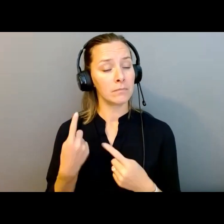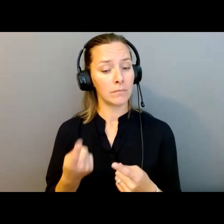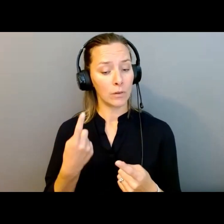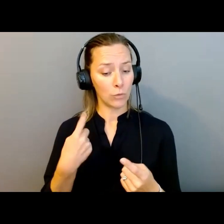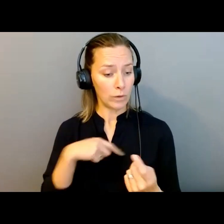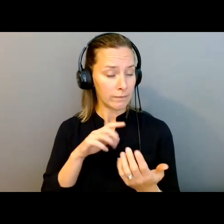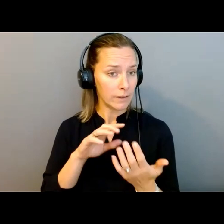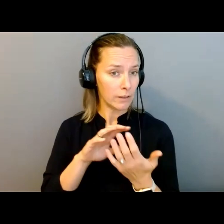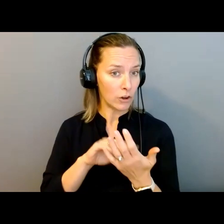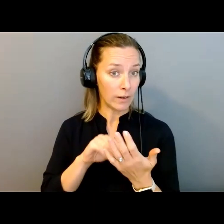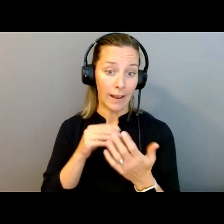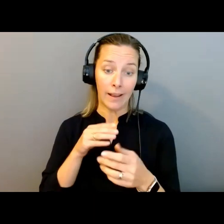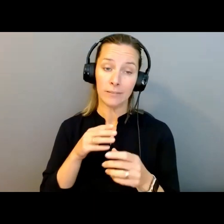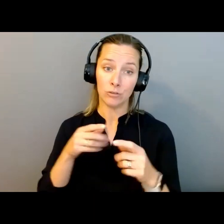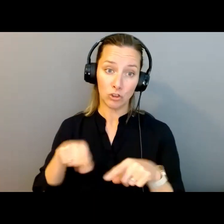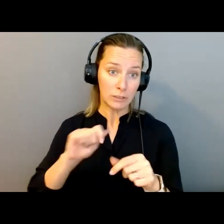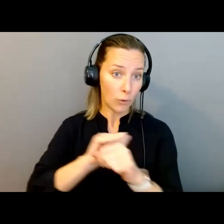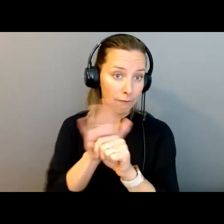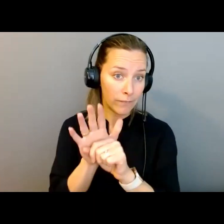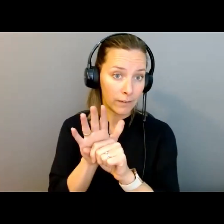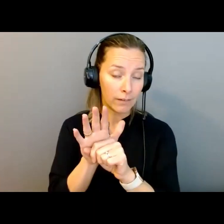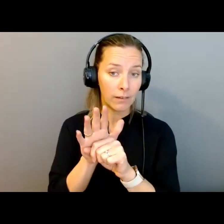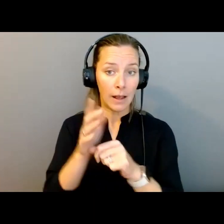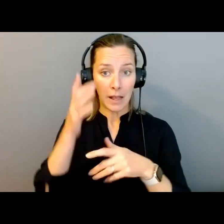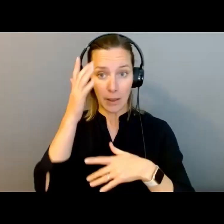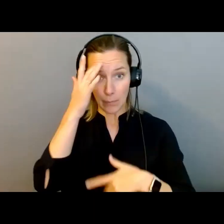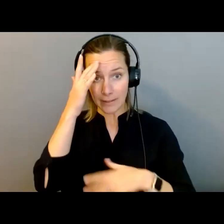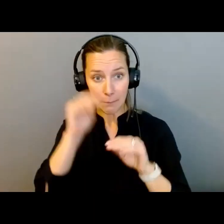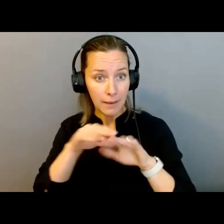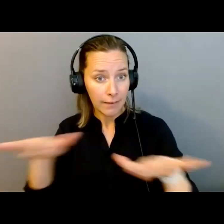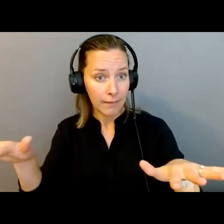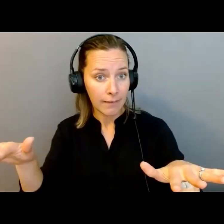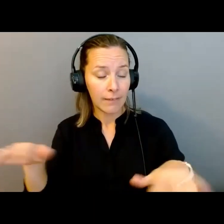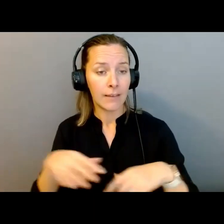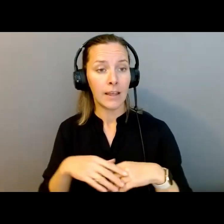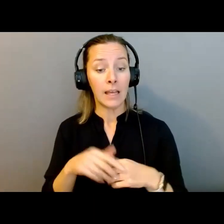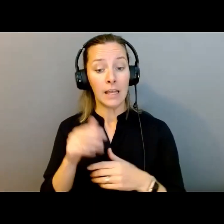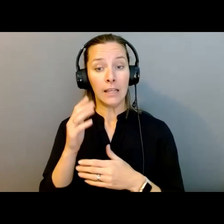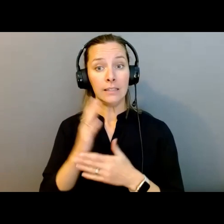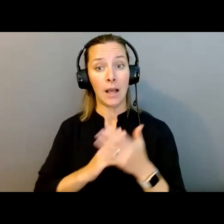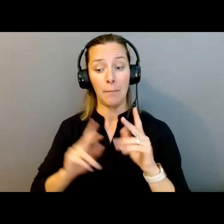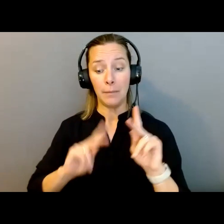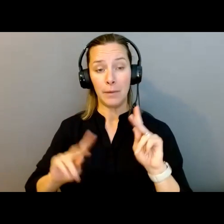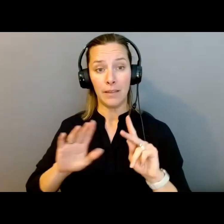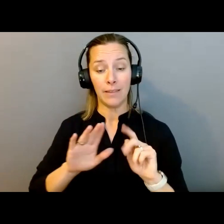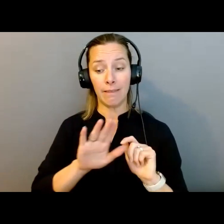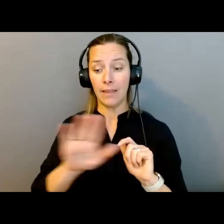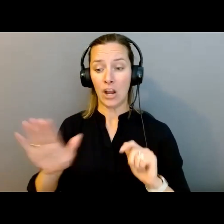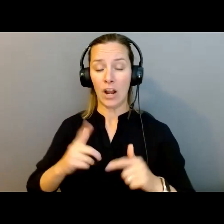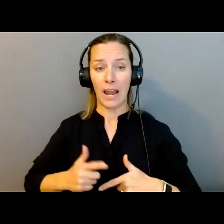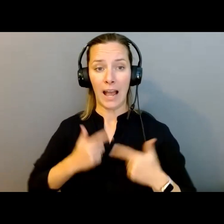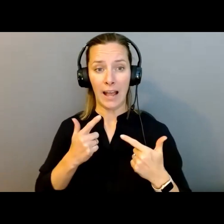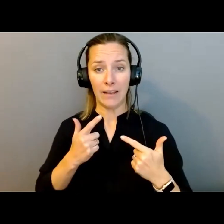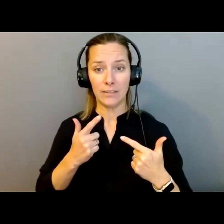from COVID, from the pandemic, is that certainly some people's lives are seen as more valued than